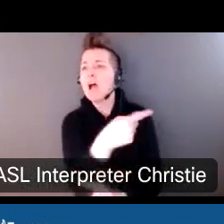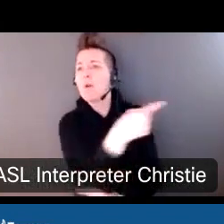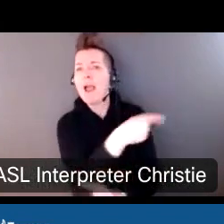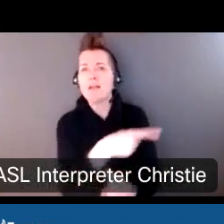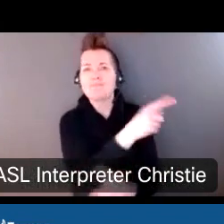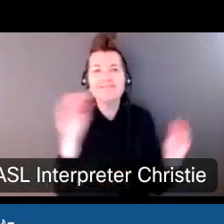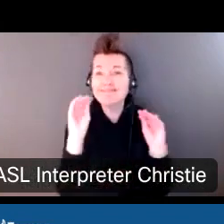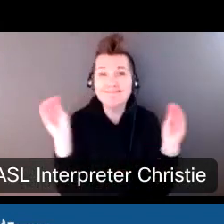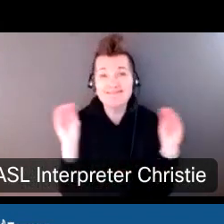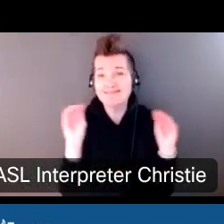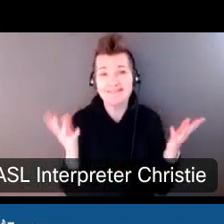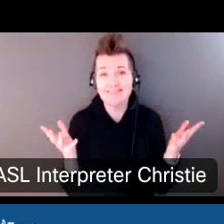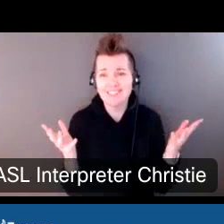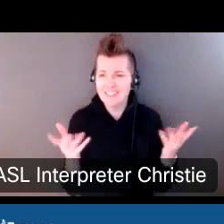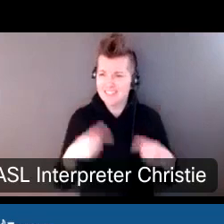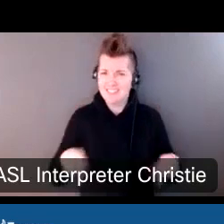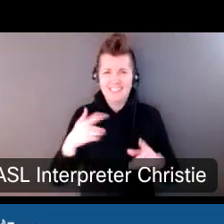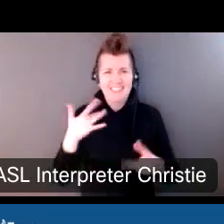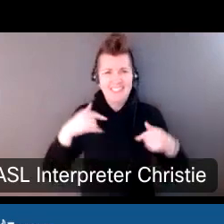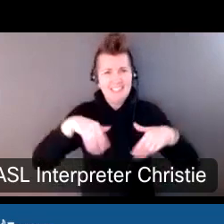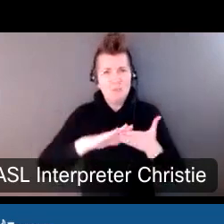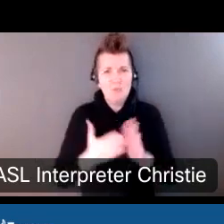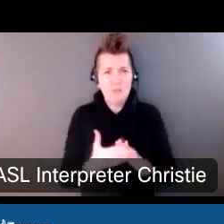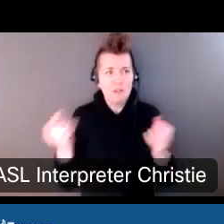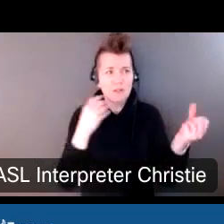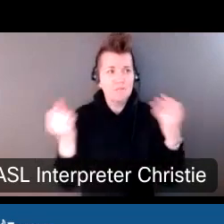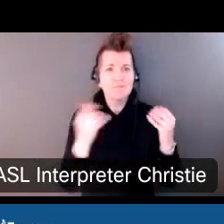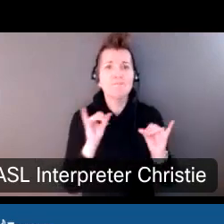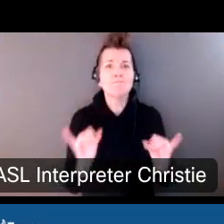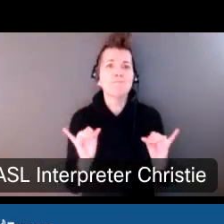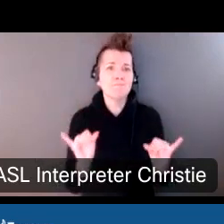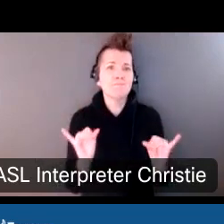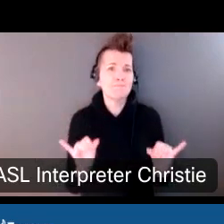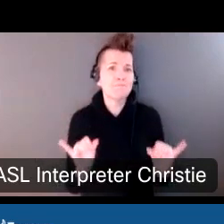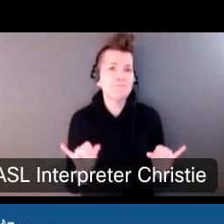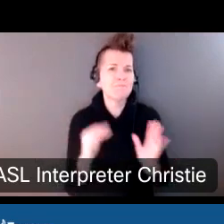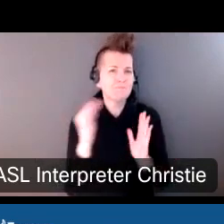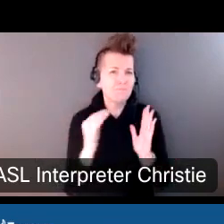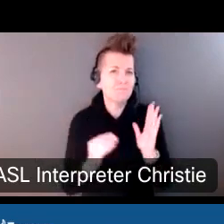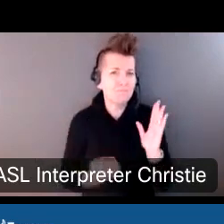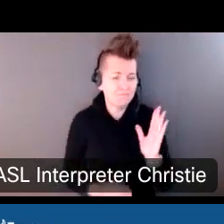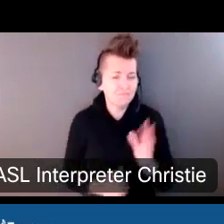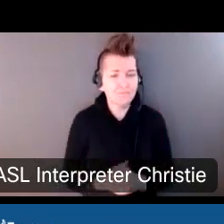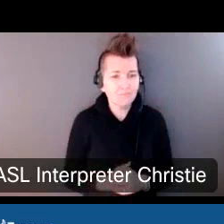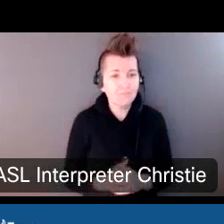and feeling is of this community. Next I'd like to talk about the needs assessment survey.